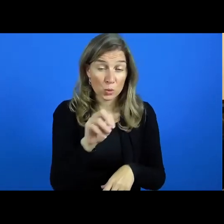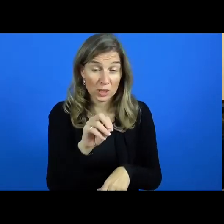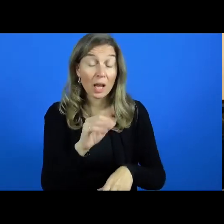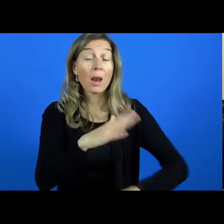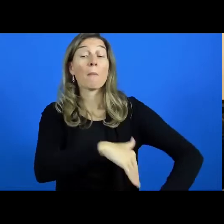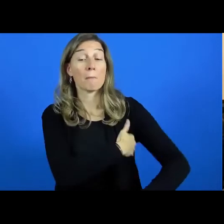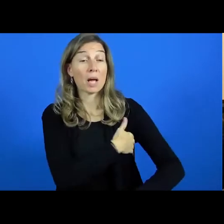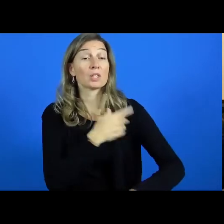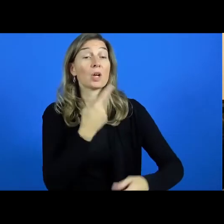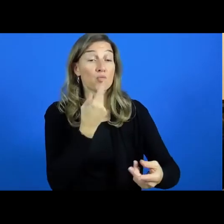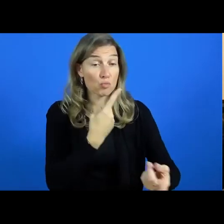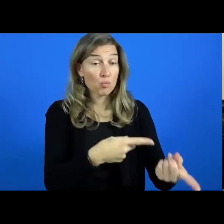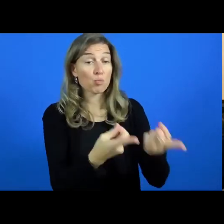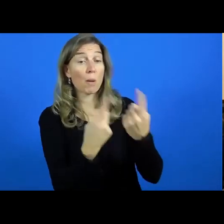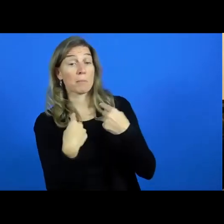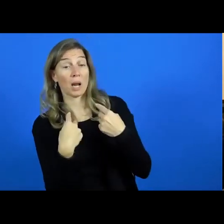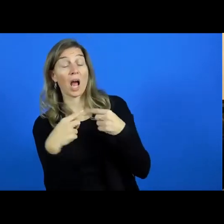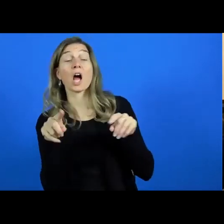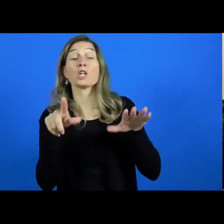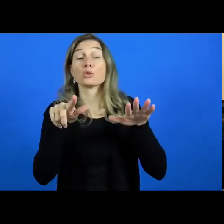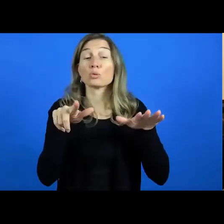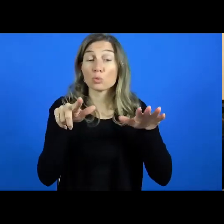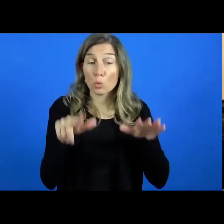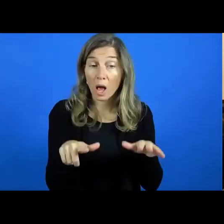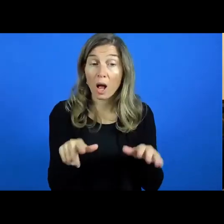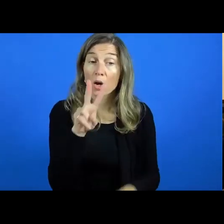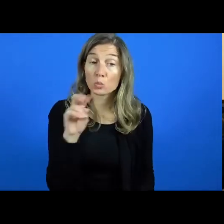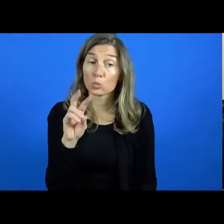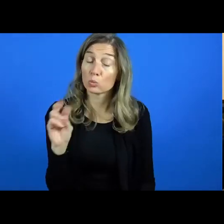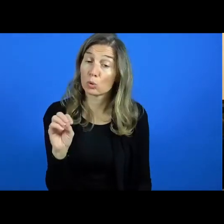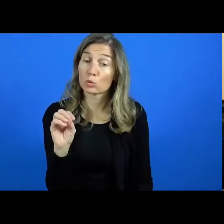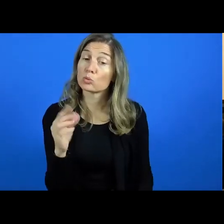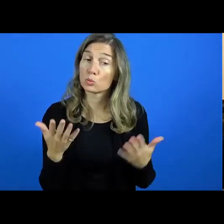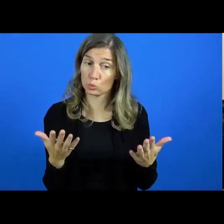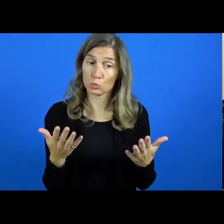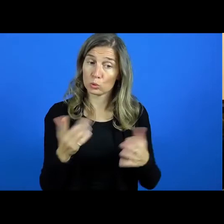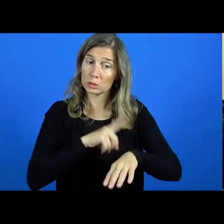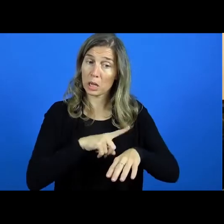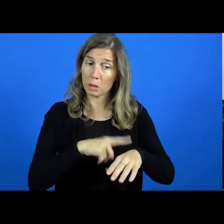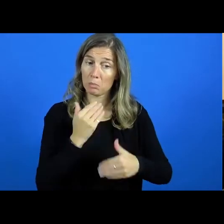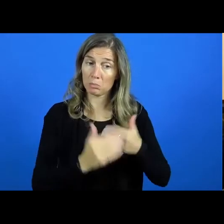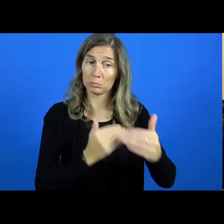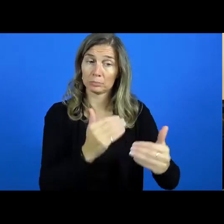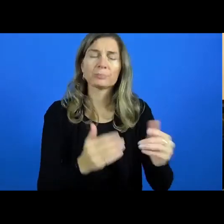So for you to have a timeline of how it goes more or less. The background very briefly.